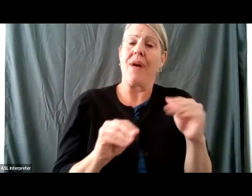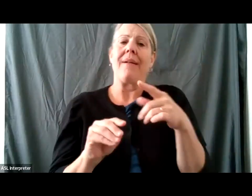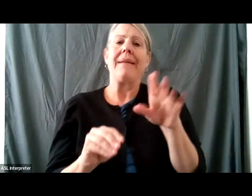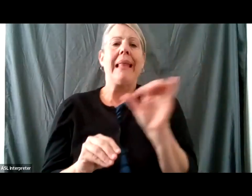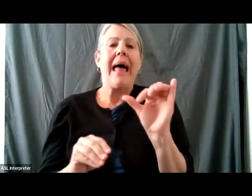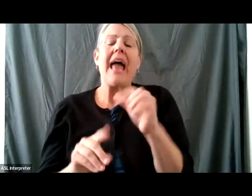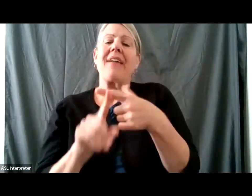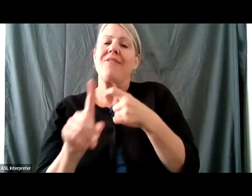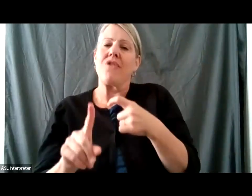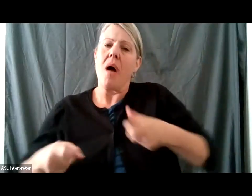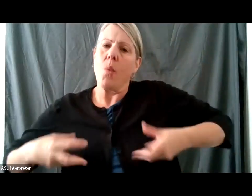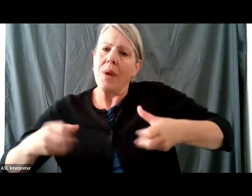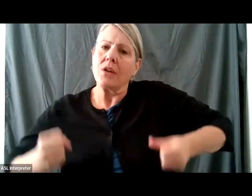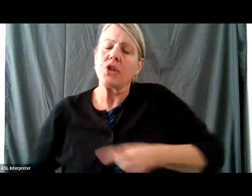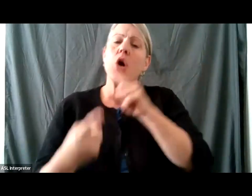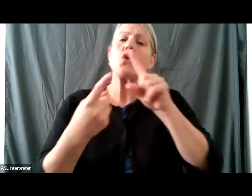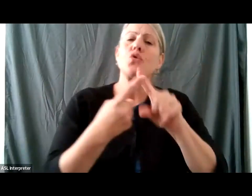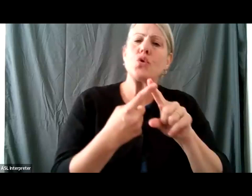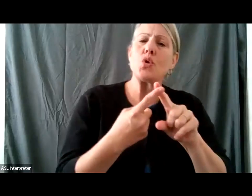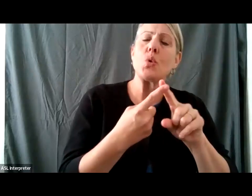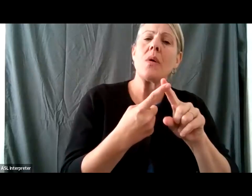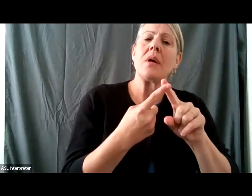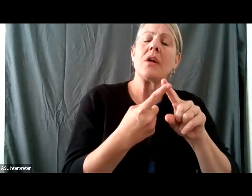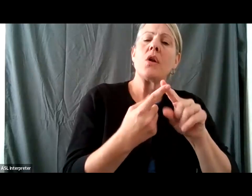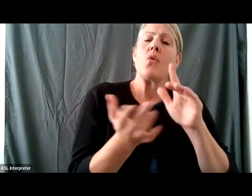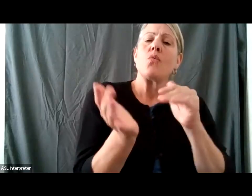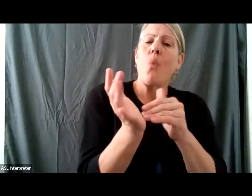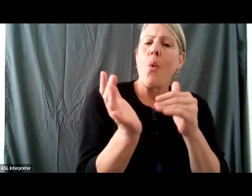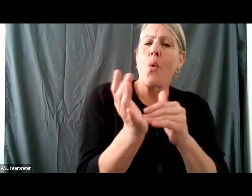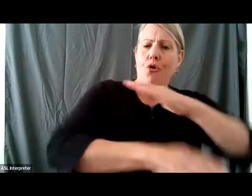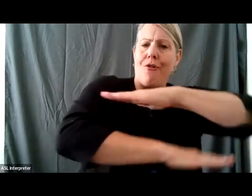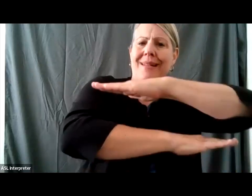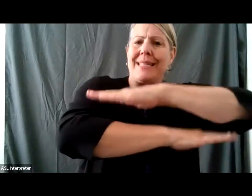this accessible medical equipment.